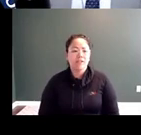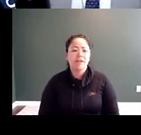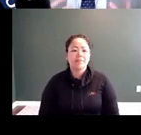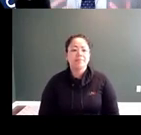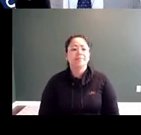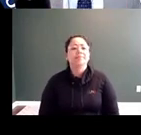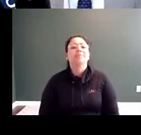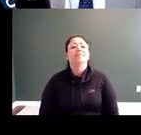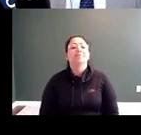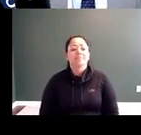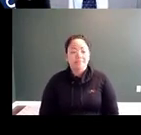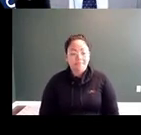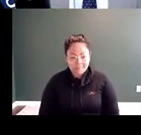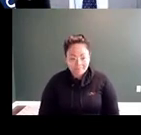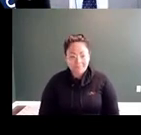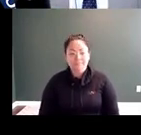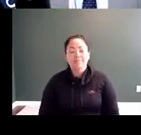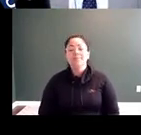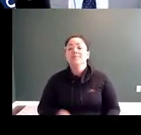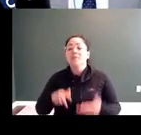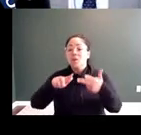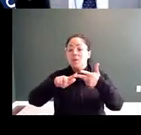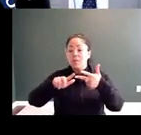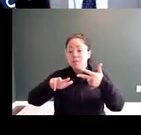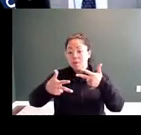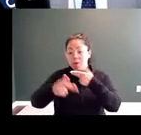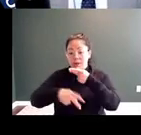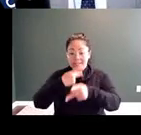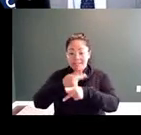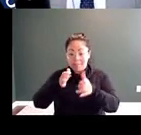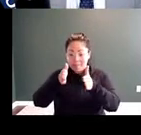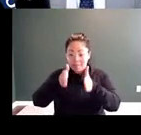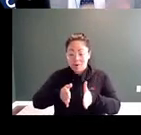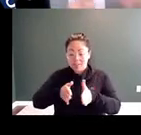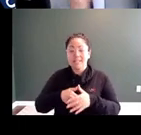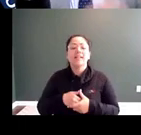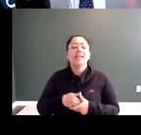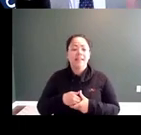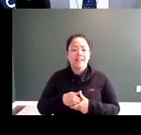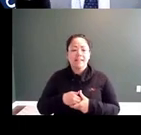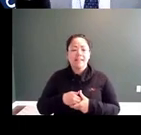The third type of person that would be covered under national origin discrimination is really, I know there's a lot on this screen,